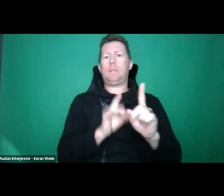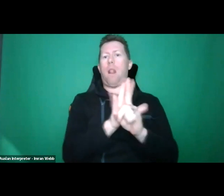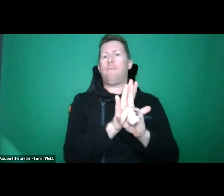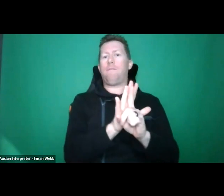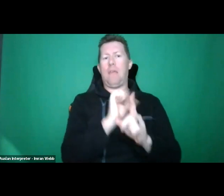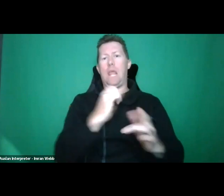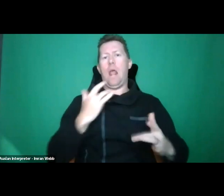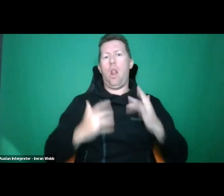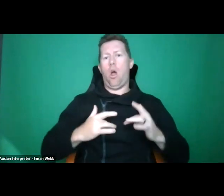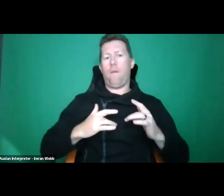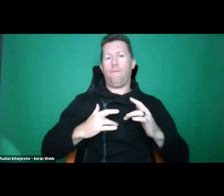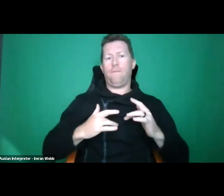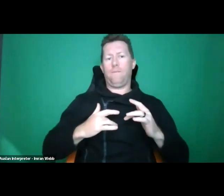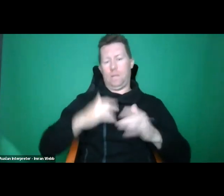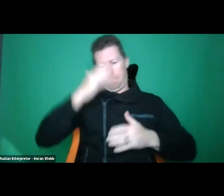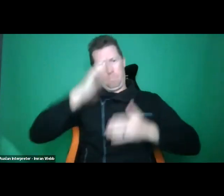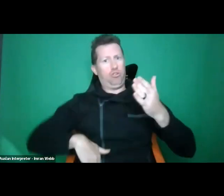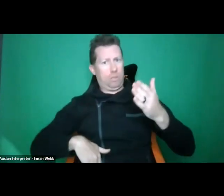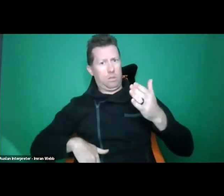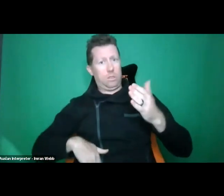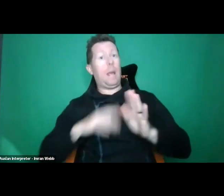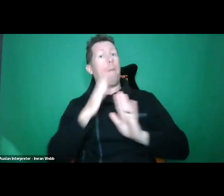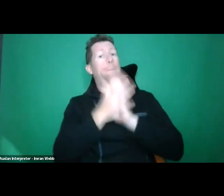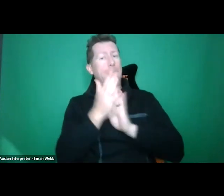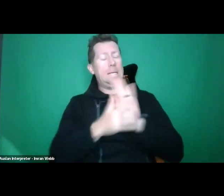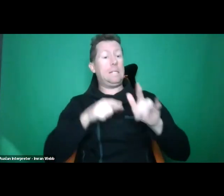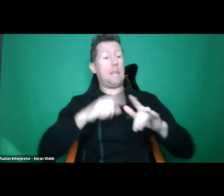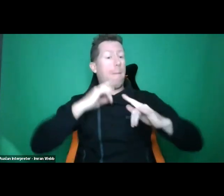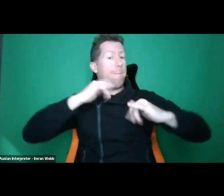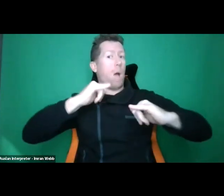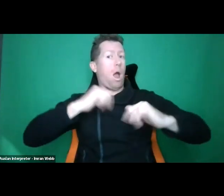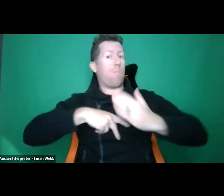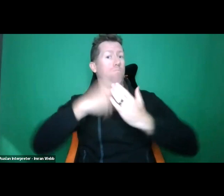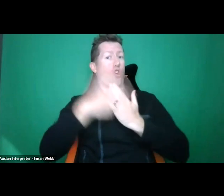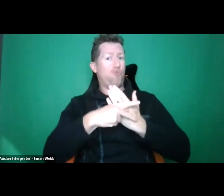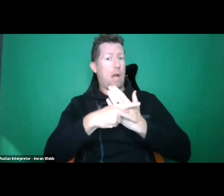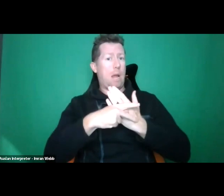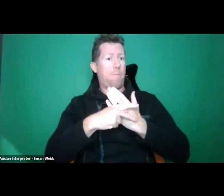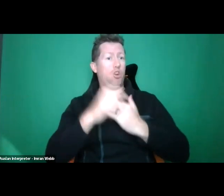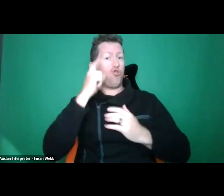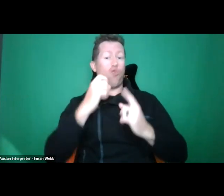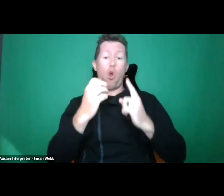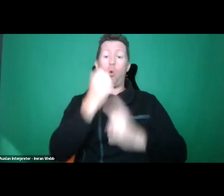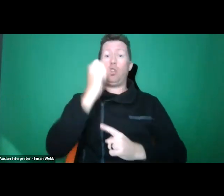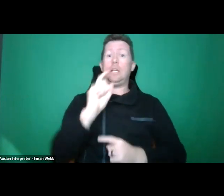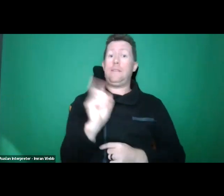And what the pilot sought to do was to have